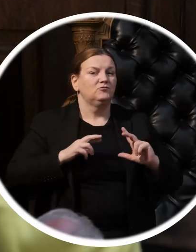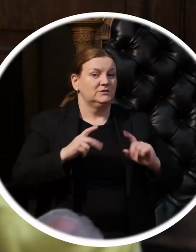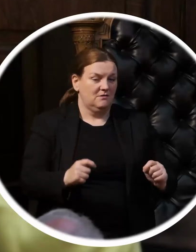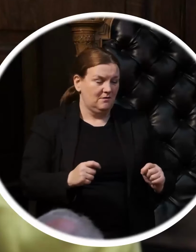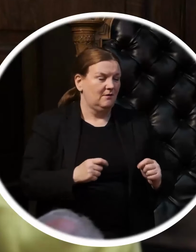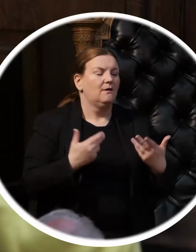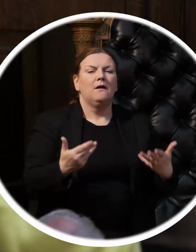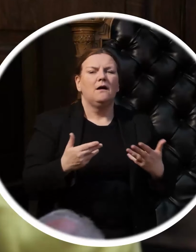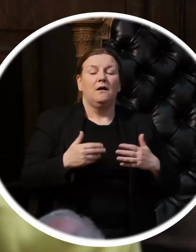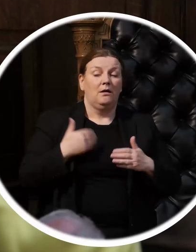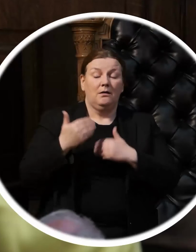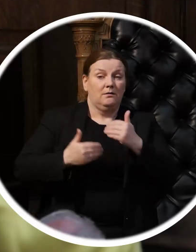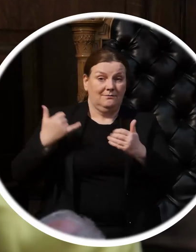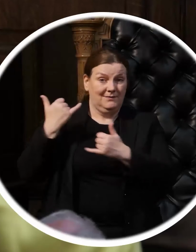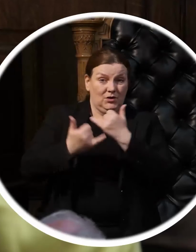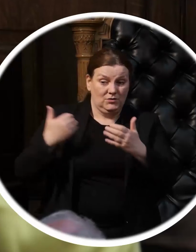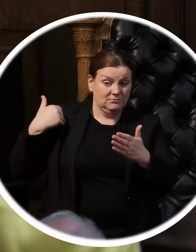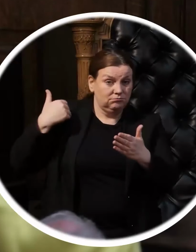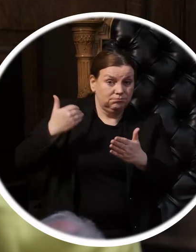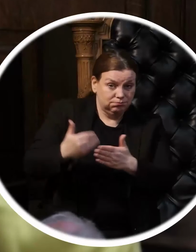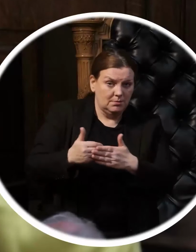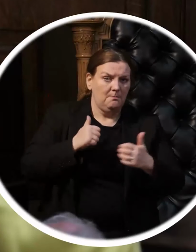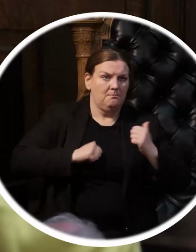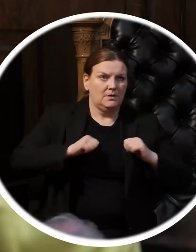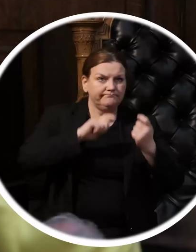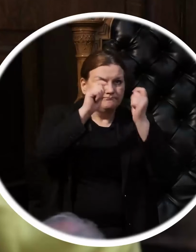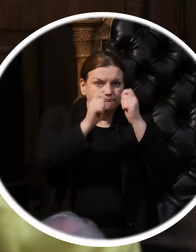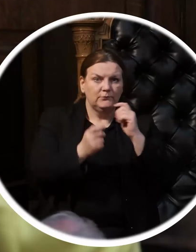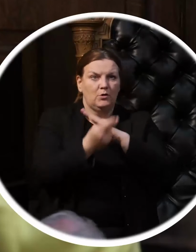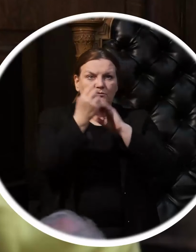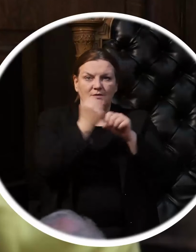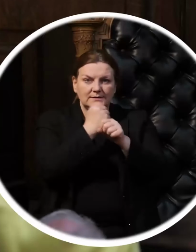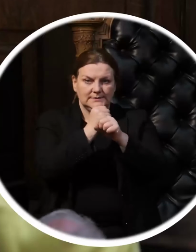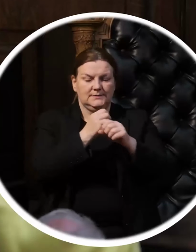course of time he modernised and upgraded the infrastructure of the Great Northern